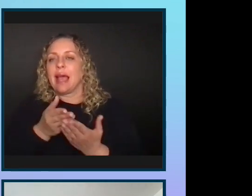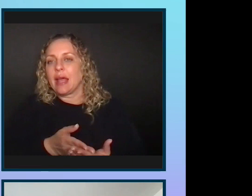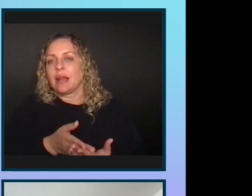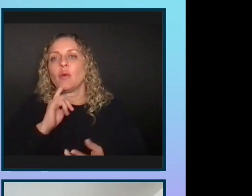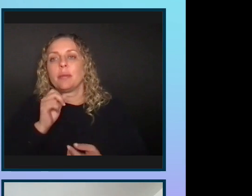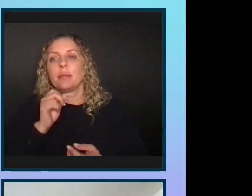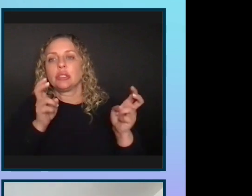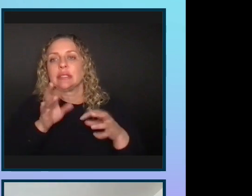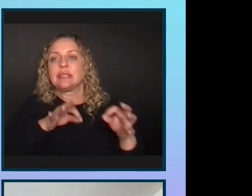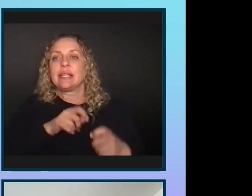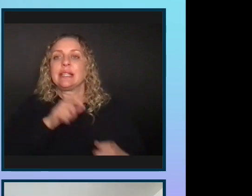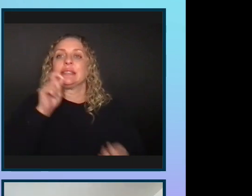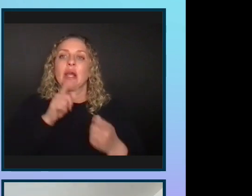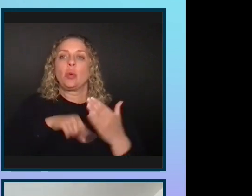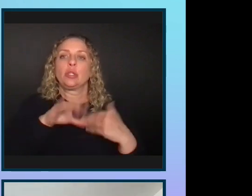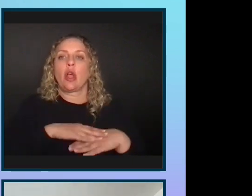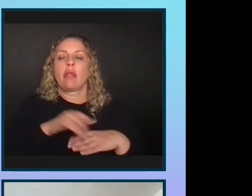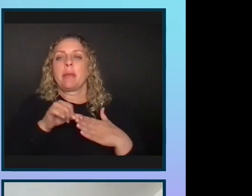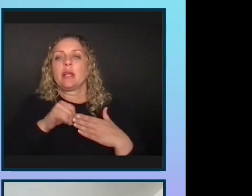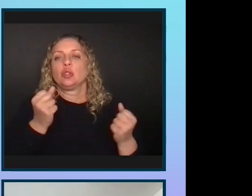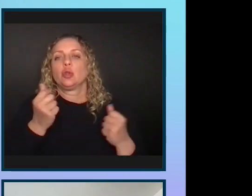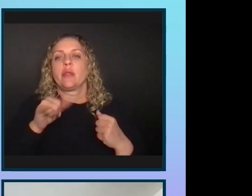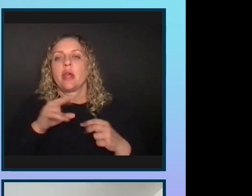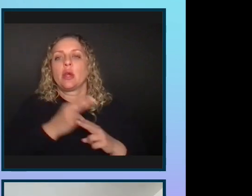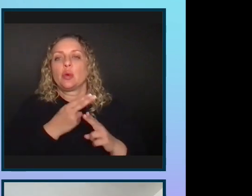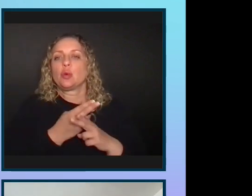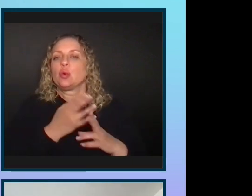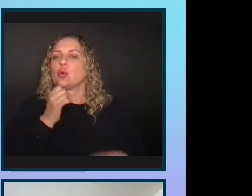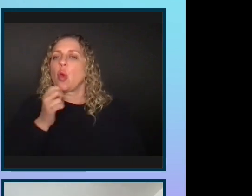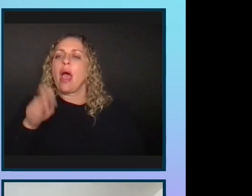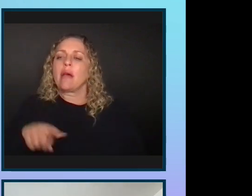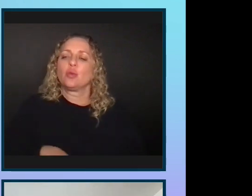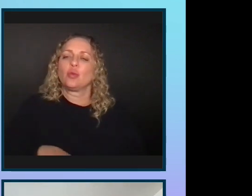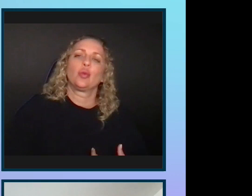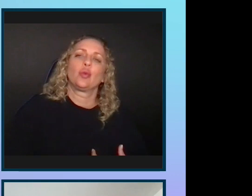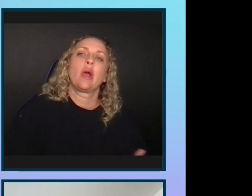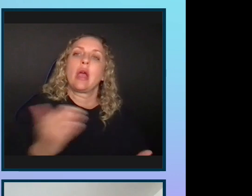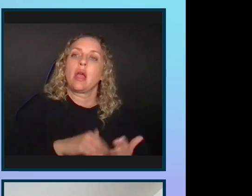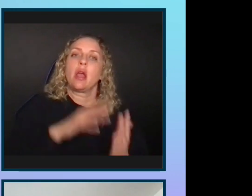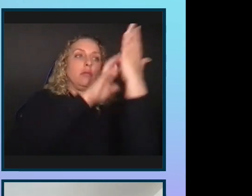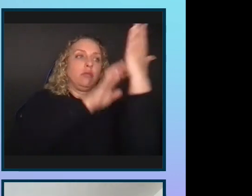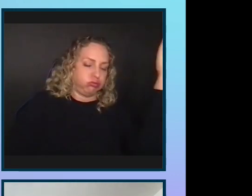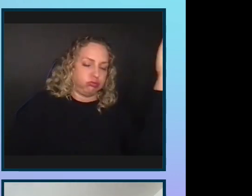describe exactly what is on the page, so that users don't have to again, read the entire page to understand,